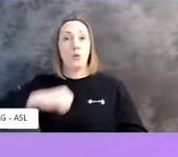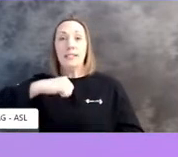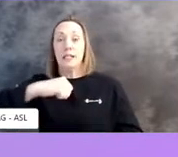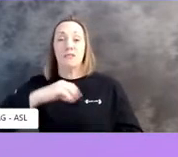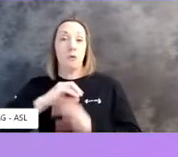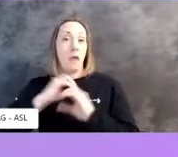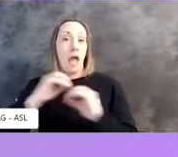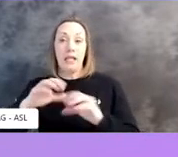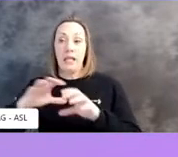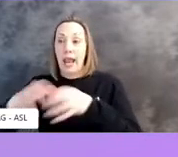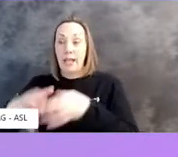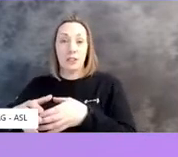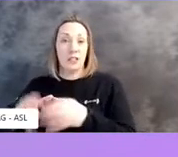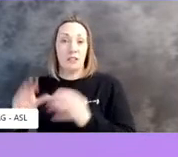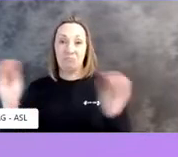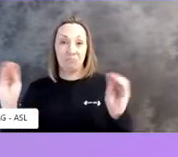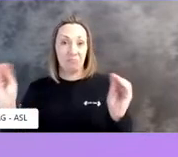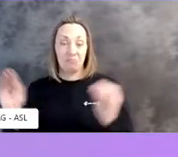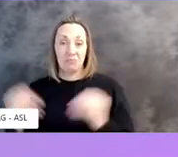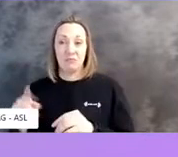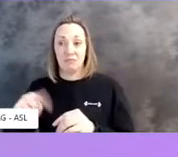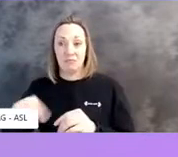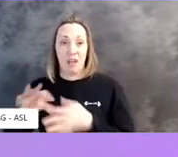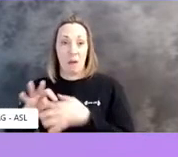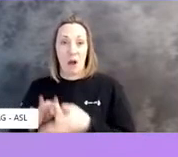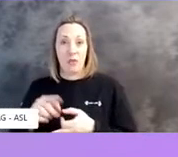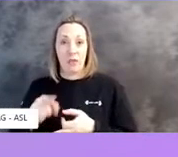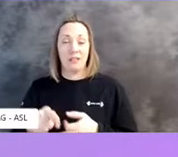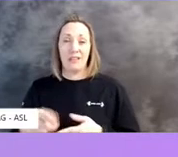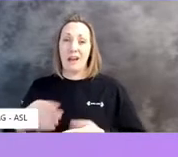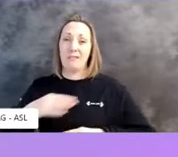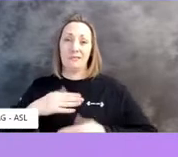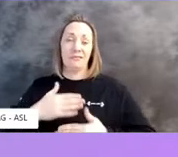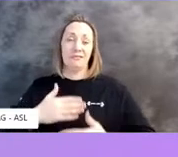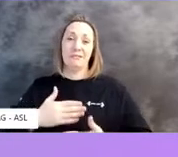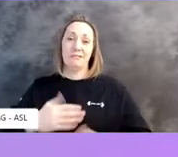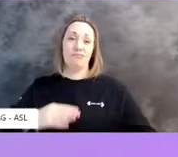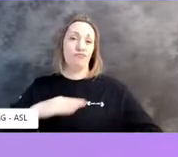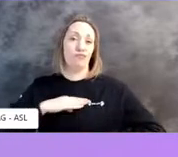isn't as accessible as they thought so